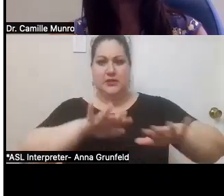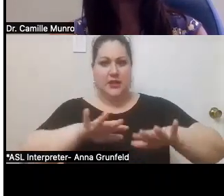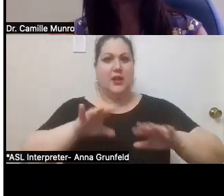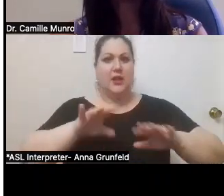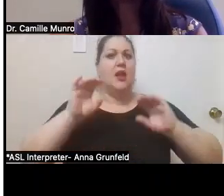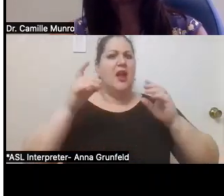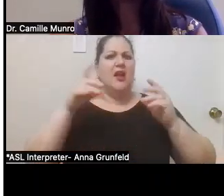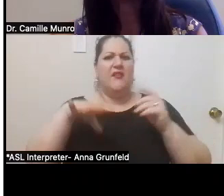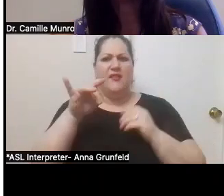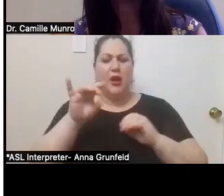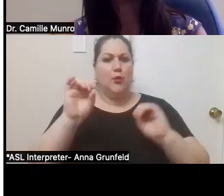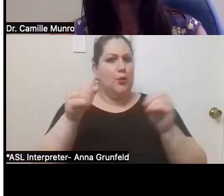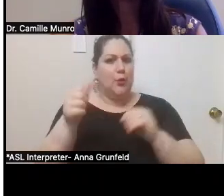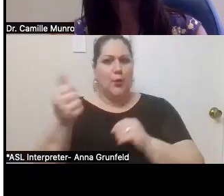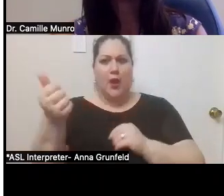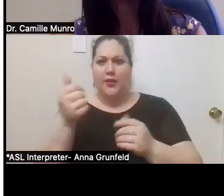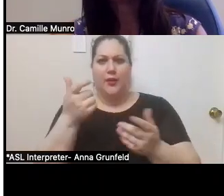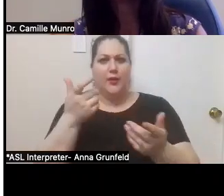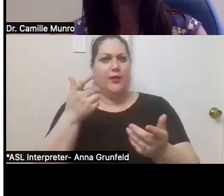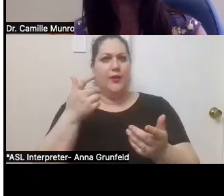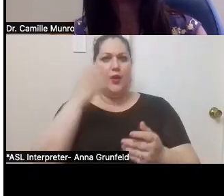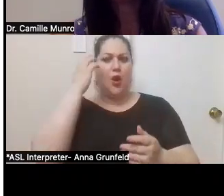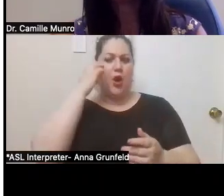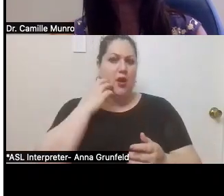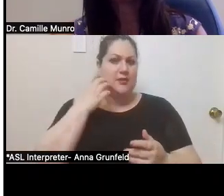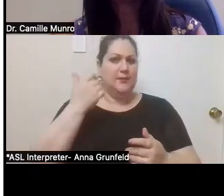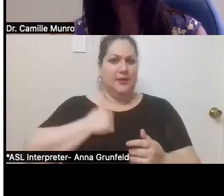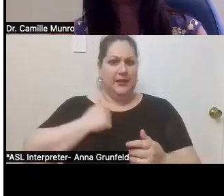accommodation policies to support physicians with disabilities.